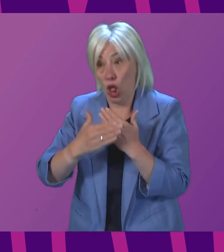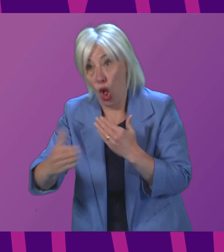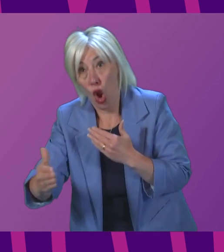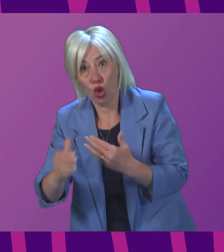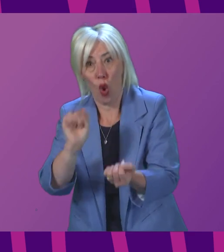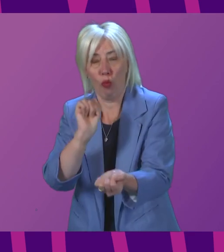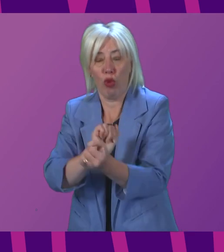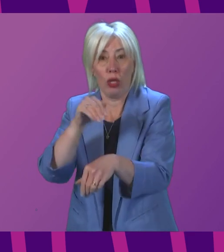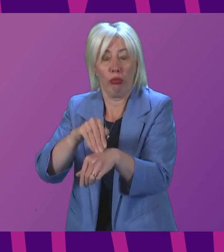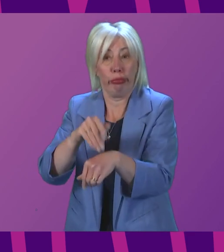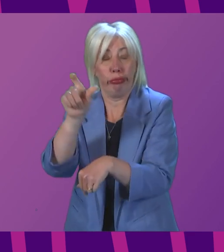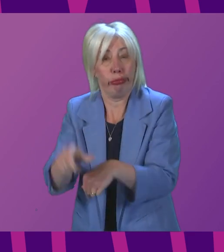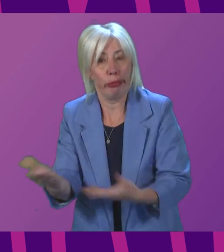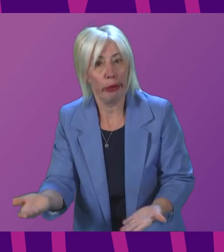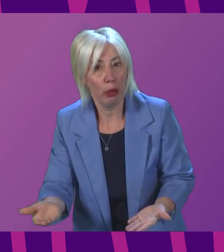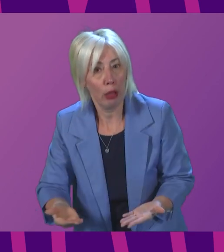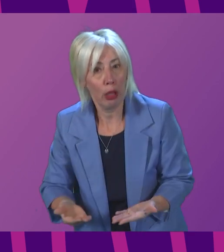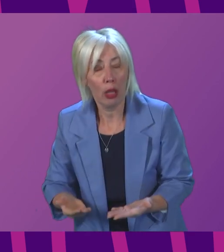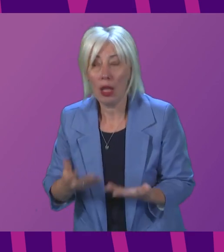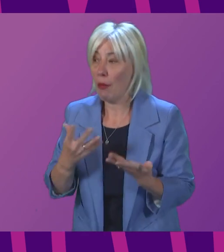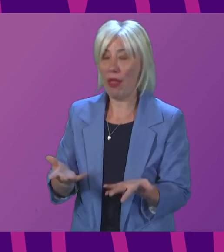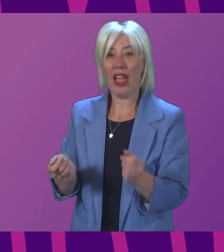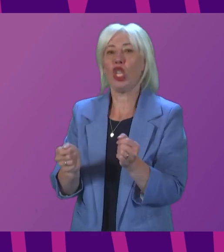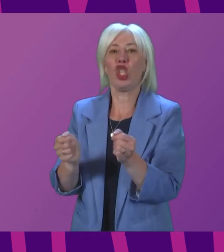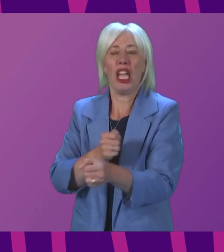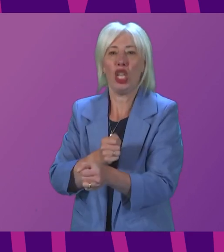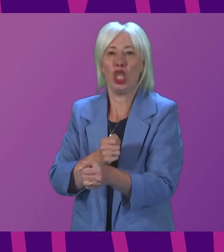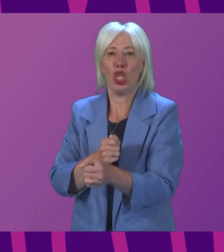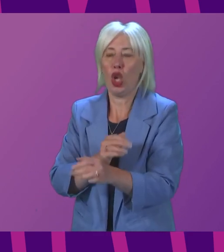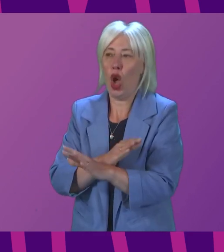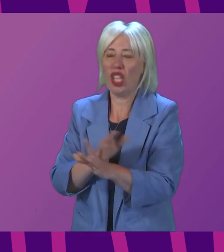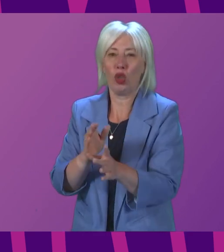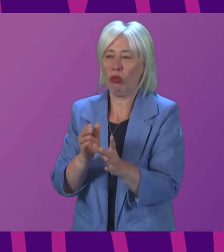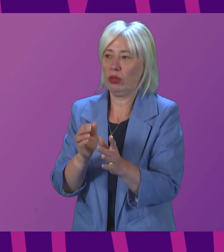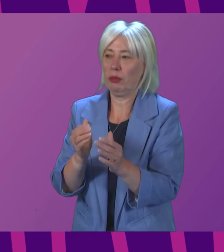That change will not be affected by the proposals on which we have consulted.